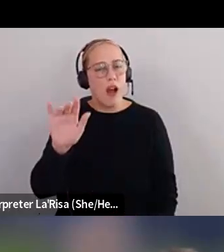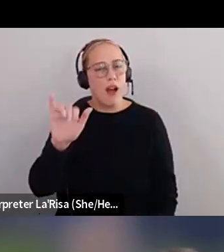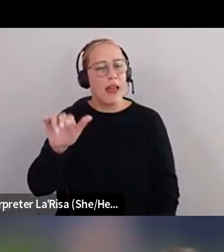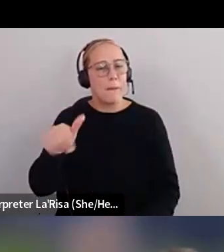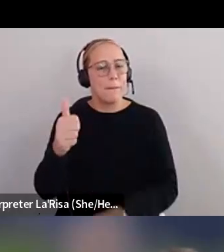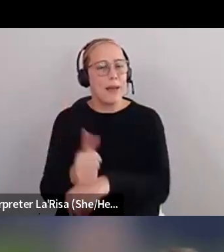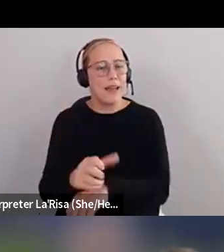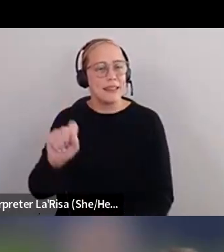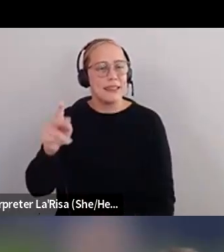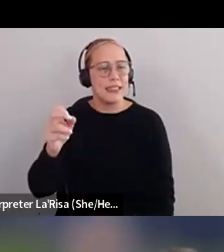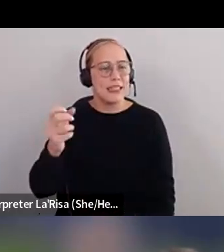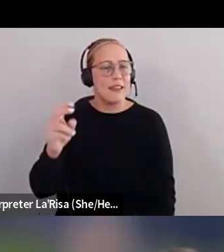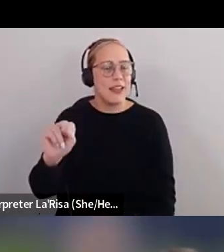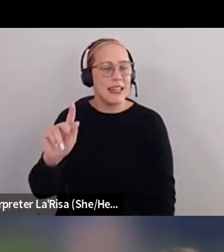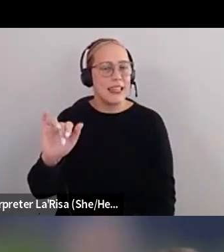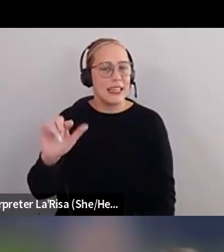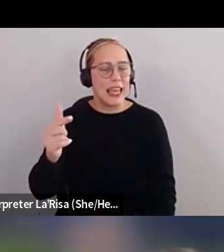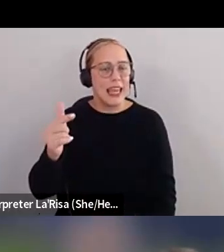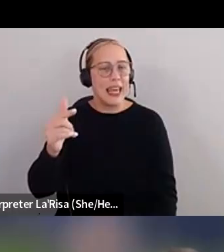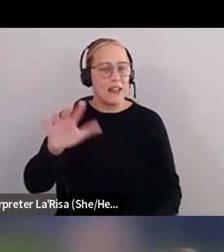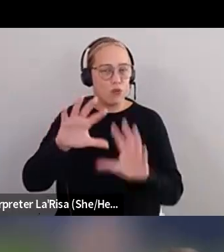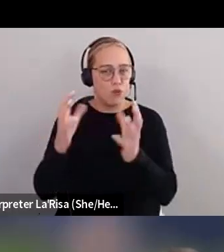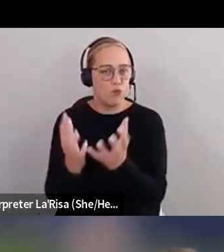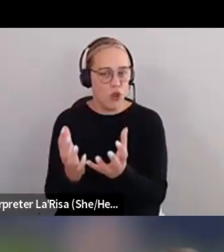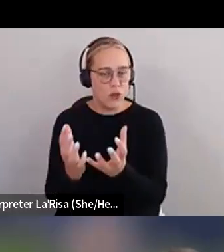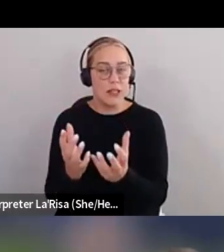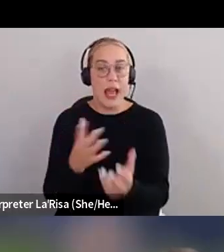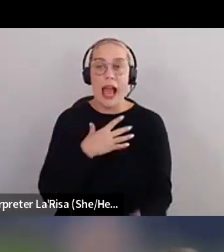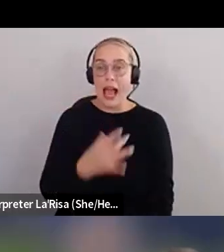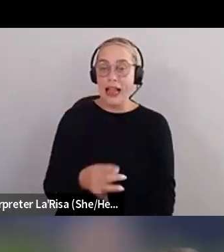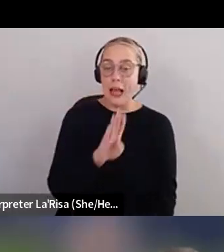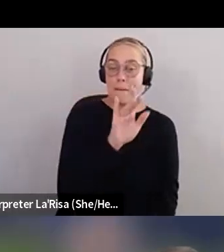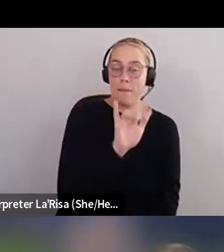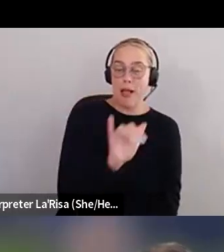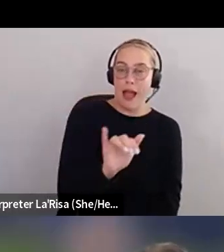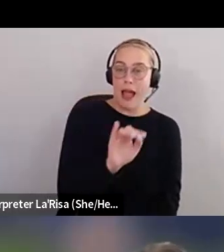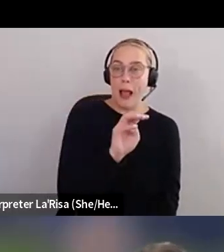shows. That adds an element. I've always been a huge fan of the Castle